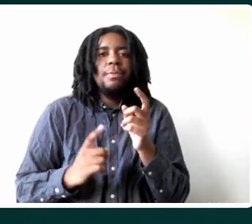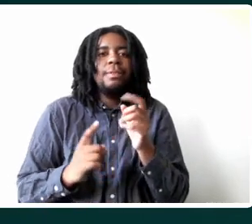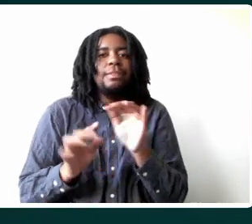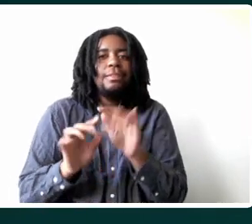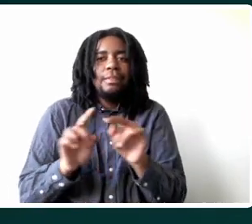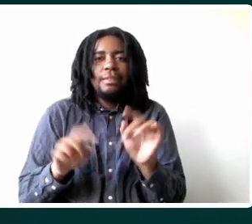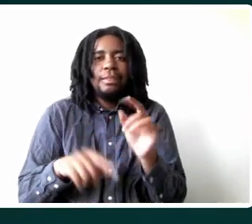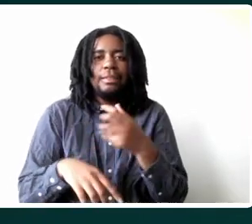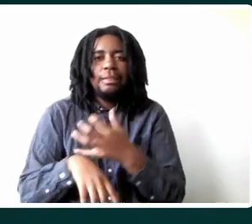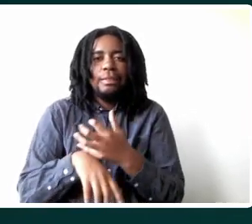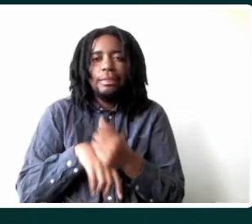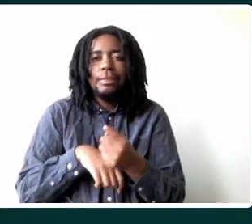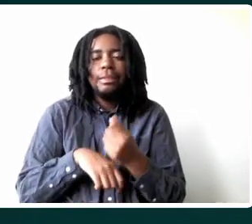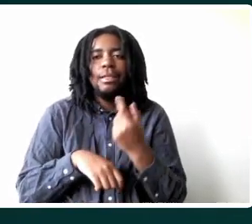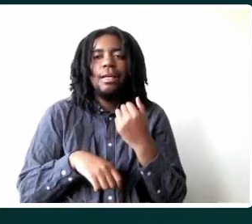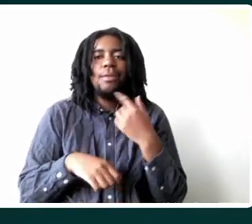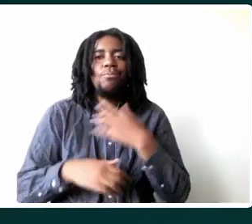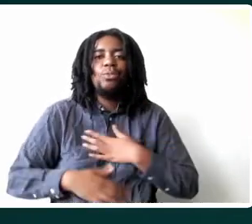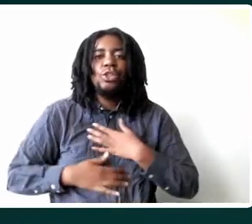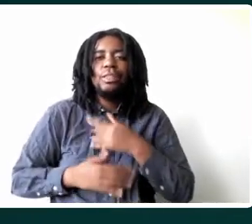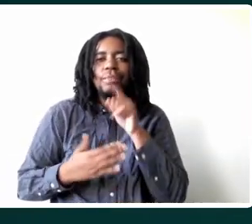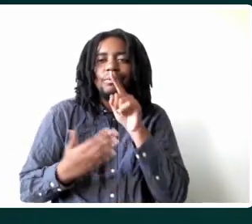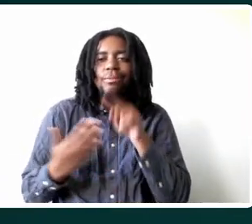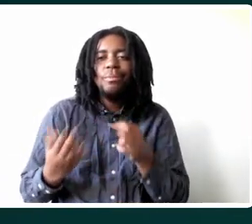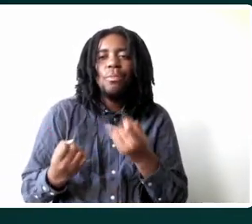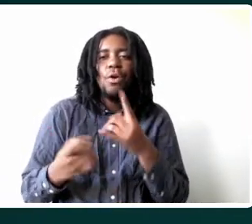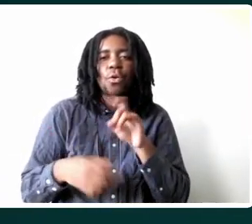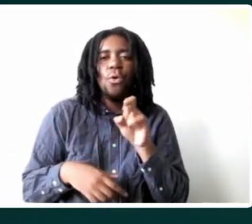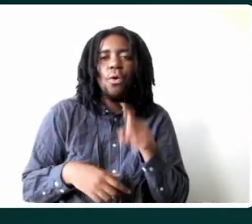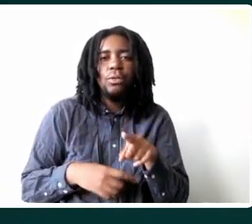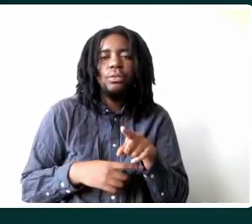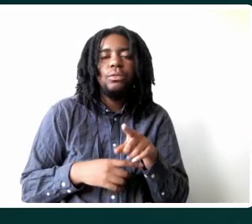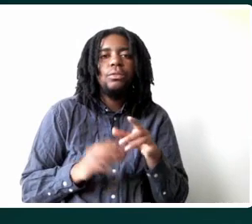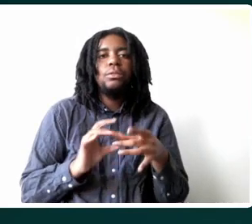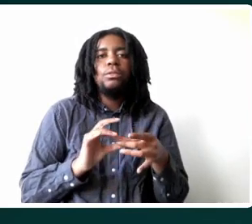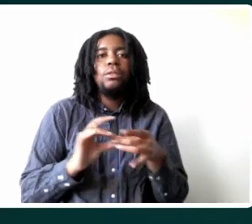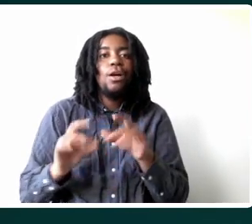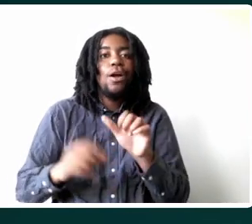here about whether we -- other people that want to do this, and we love that, right?